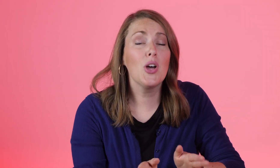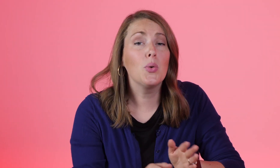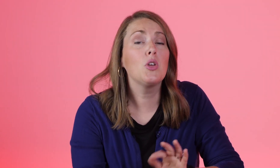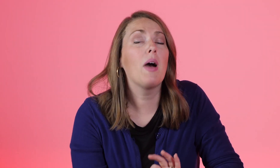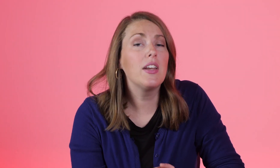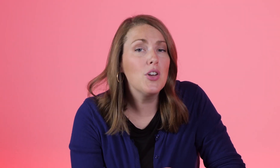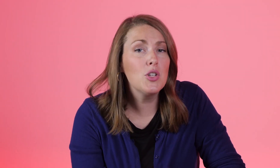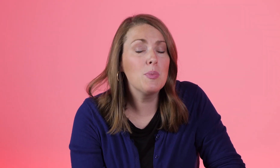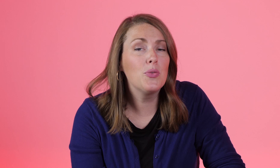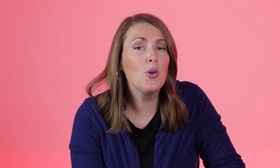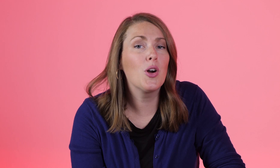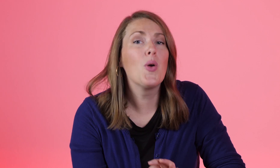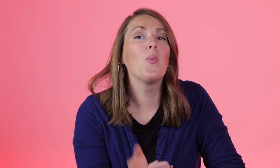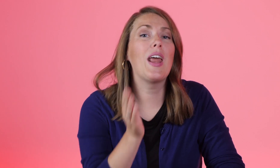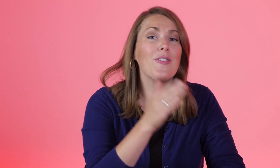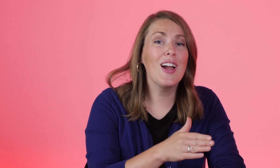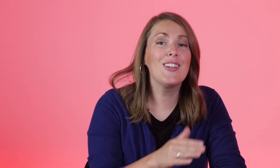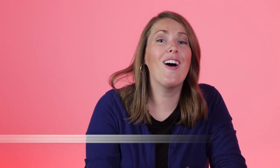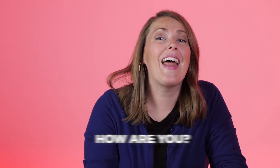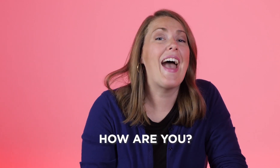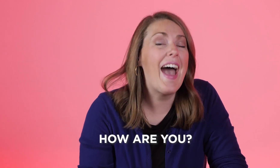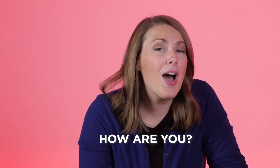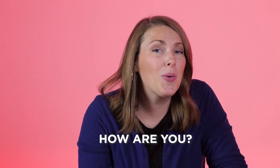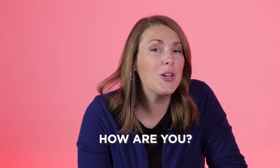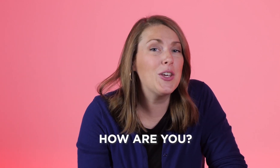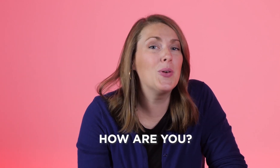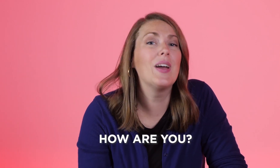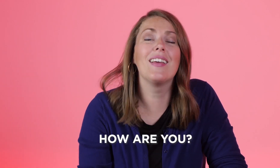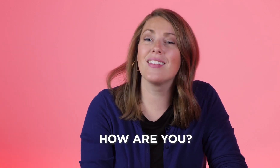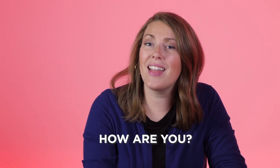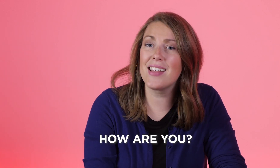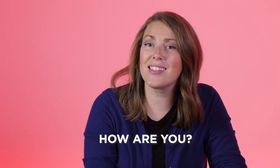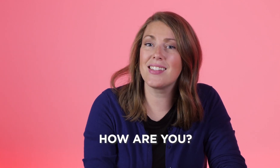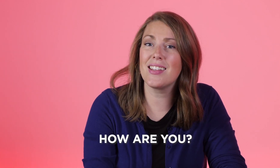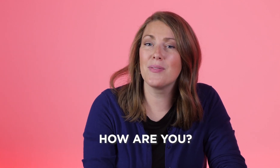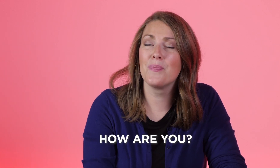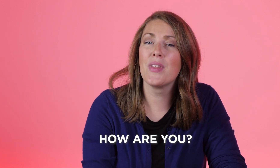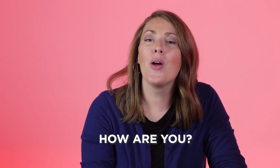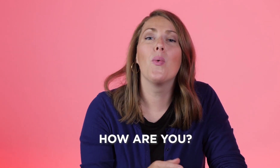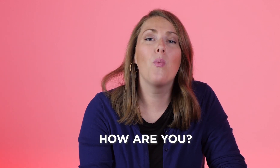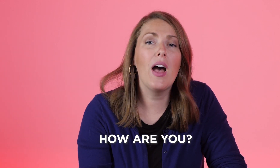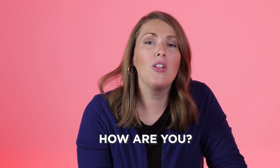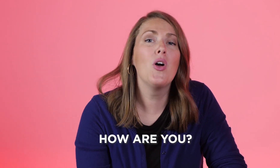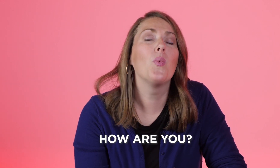so you might have noticed before whenever i taught how were you in the last lesson well